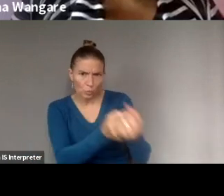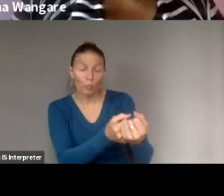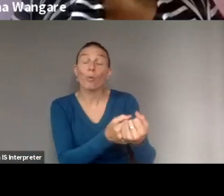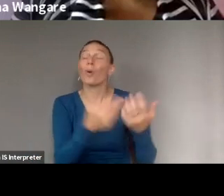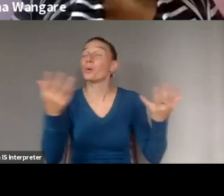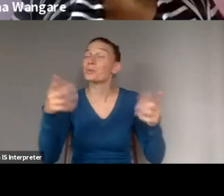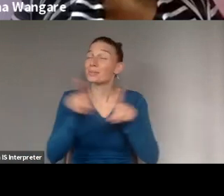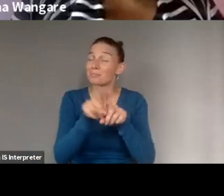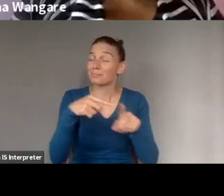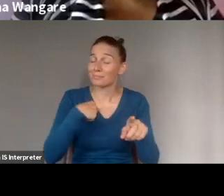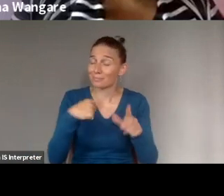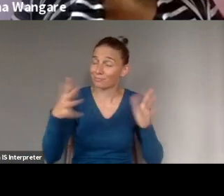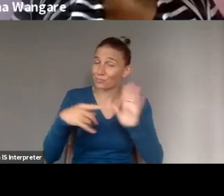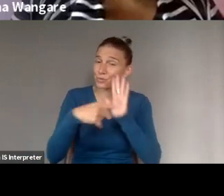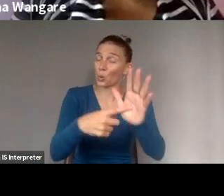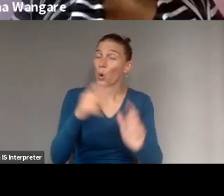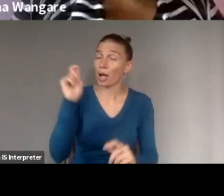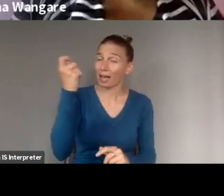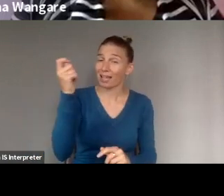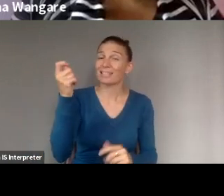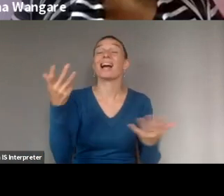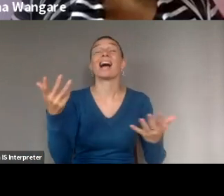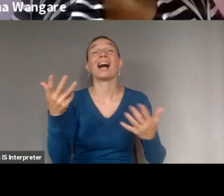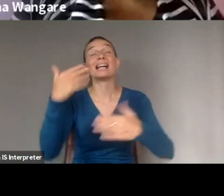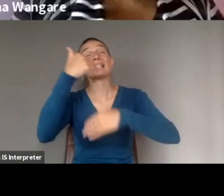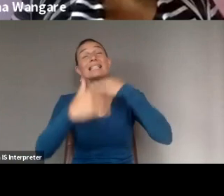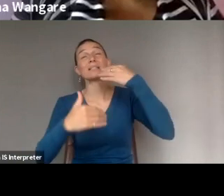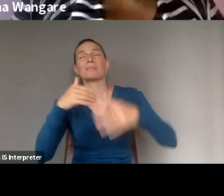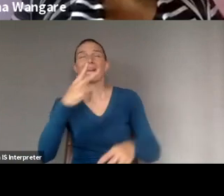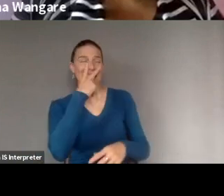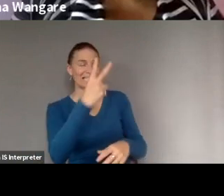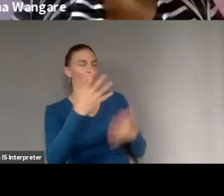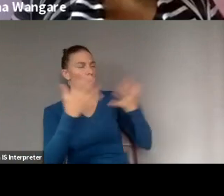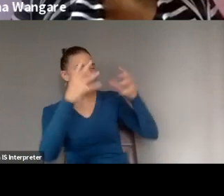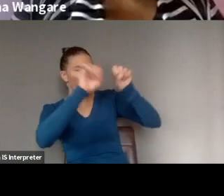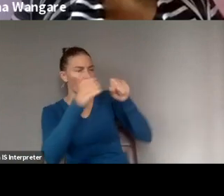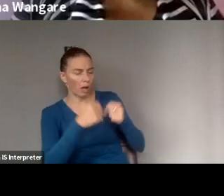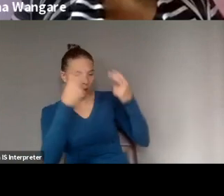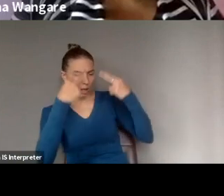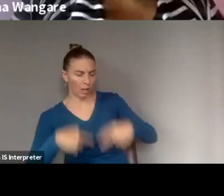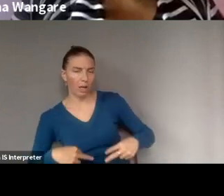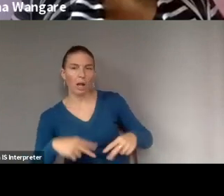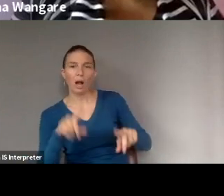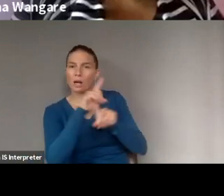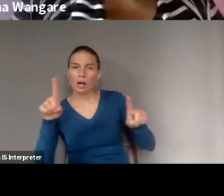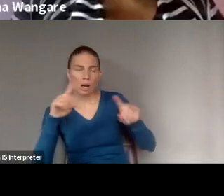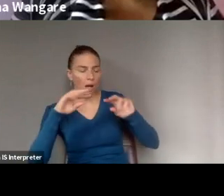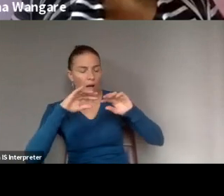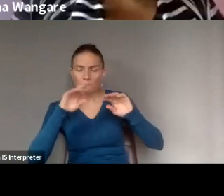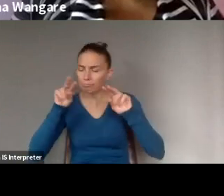the disability assessment is more on looking at the impairment and not looking at the, you know, like the support that are required